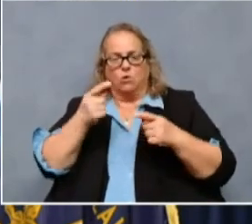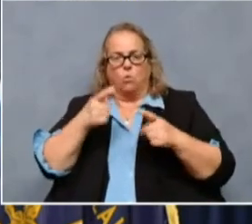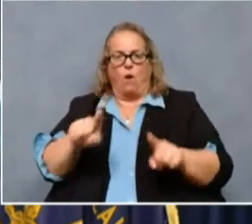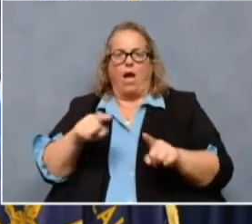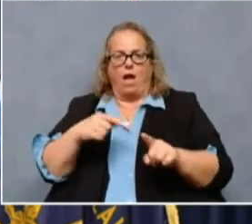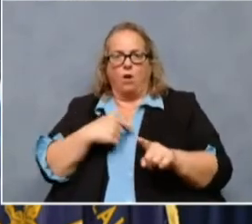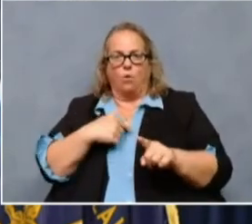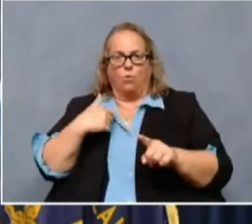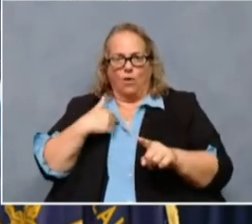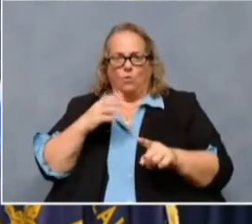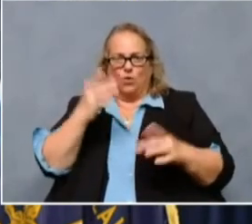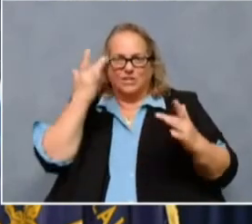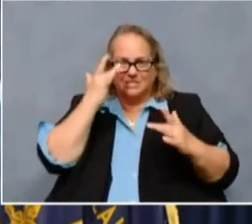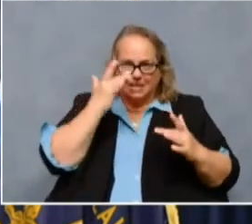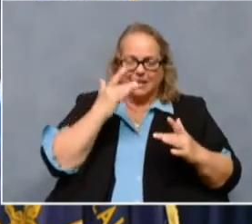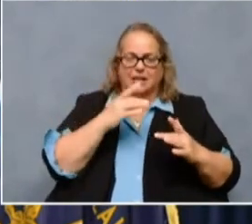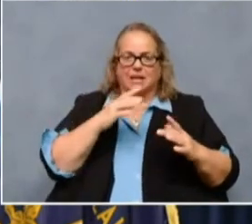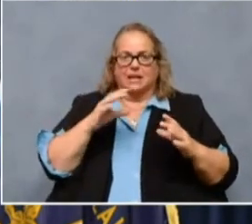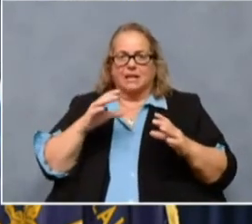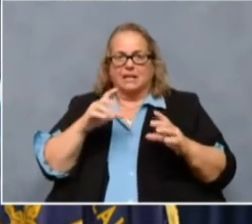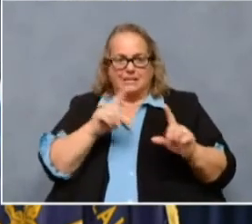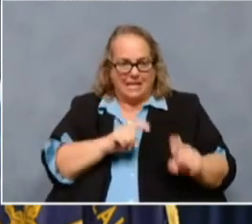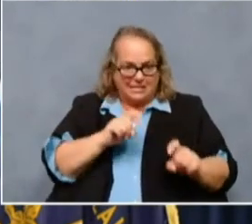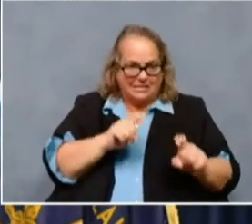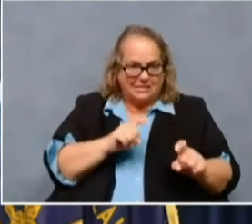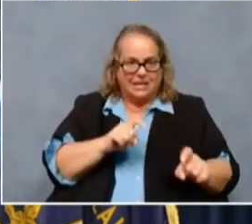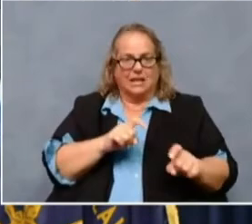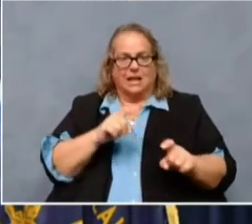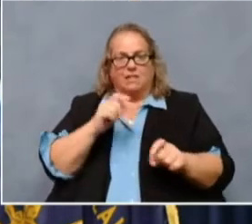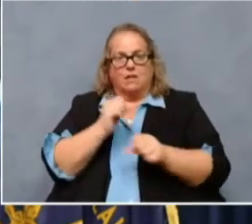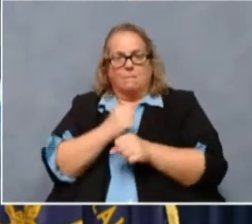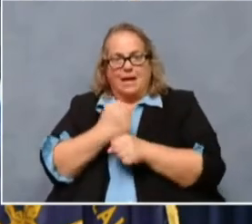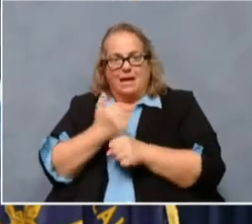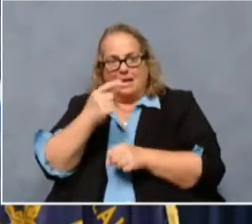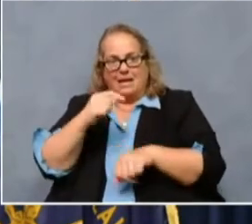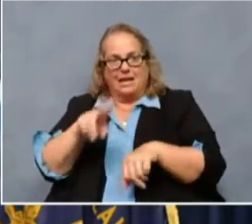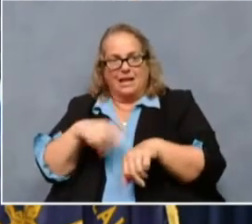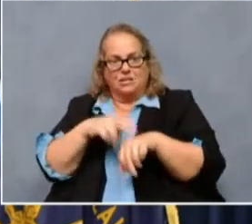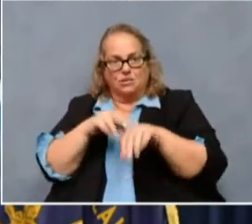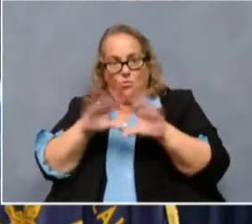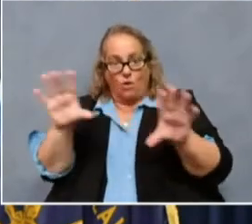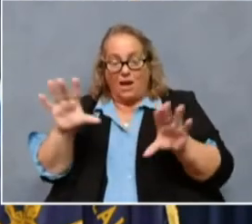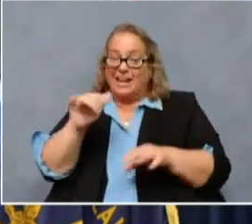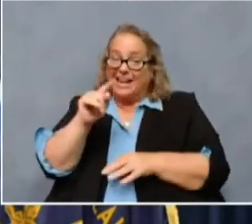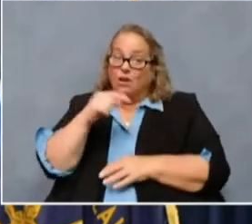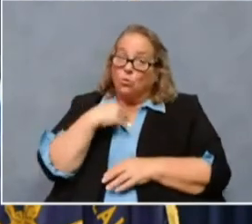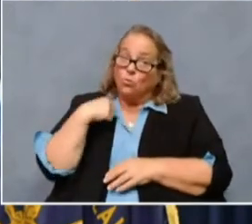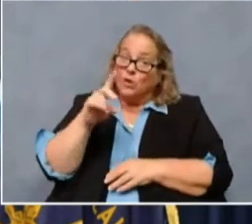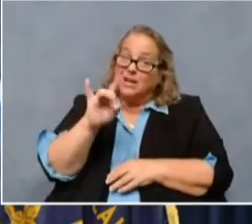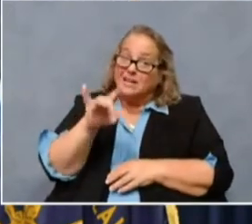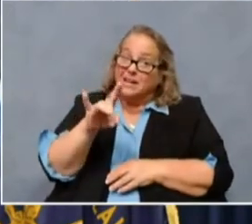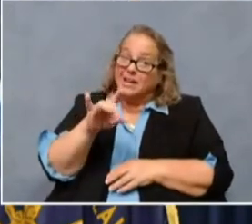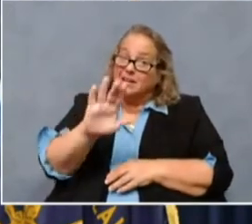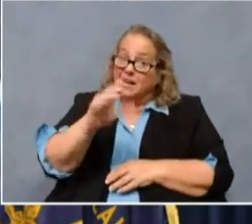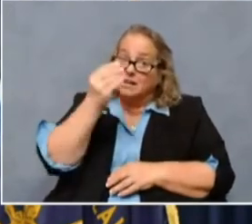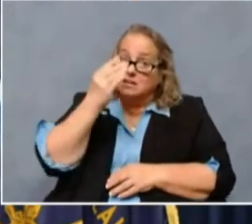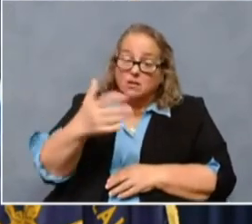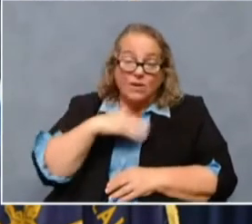didn't even exist and then we had to make it nationwide and we did. I'm not sure we ever see anything like that. We got a vaccine in record time and we had